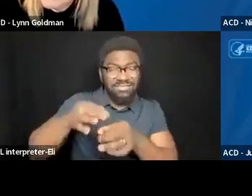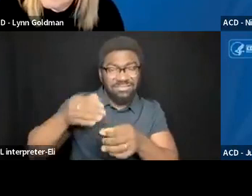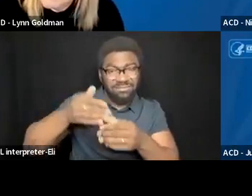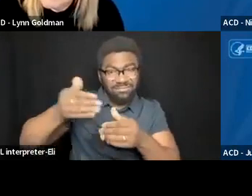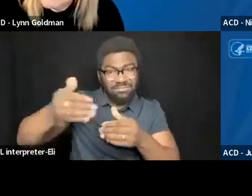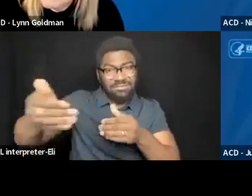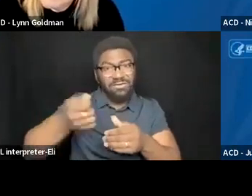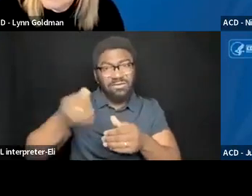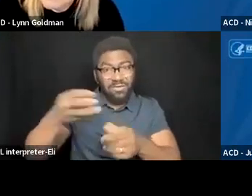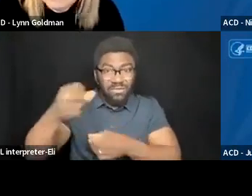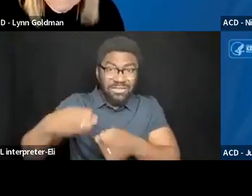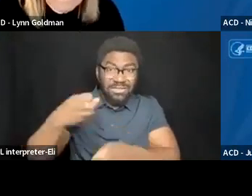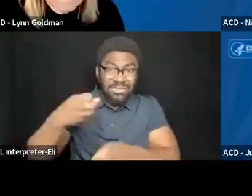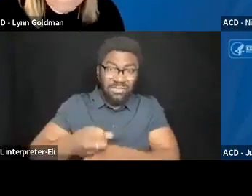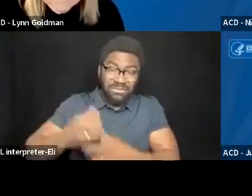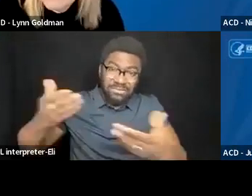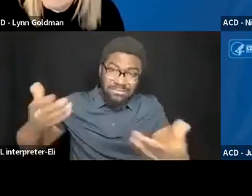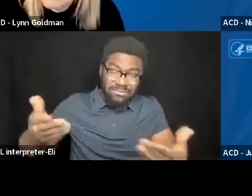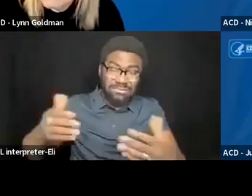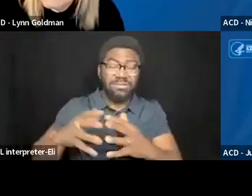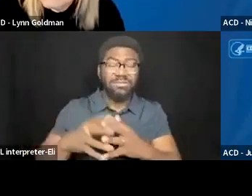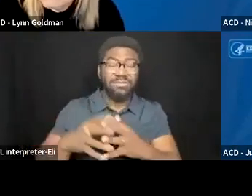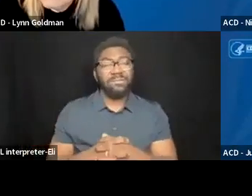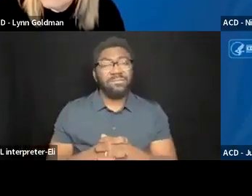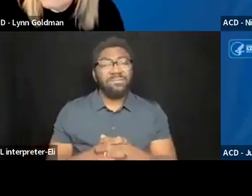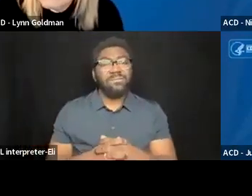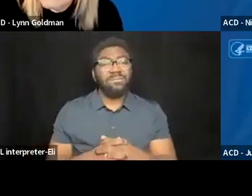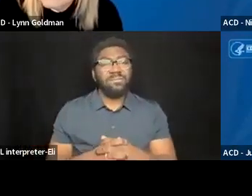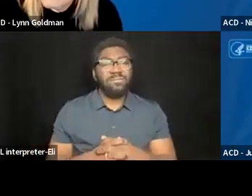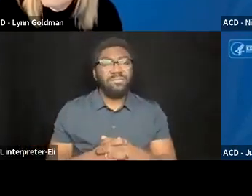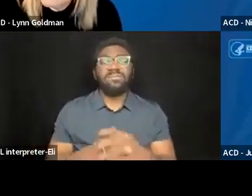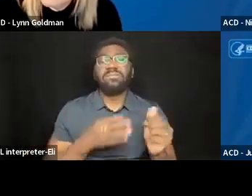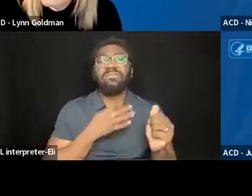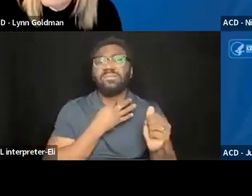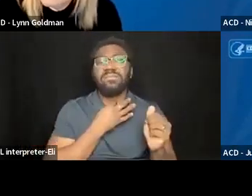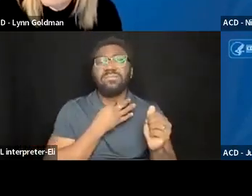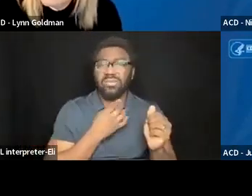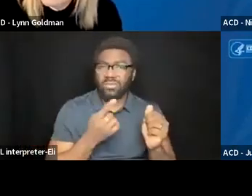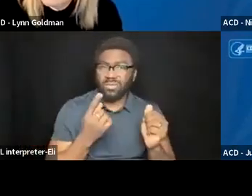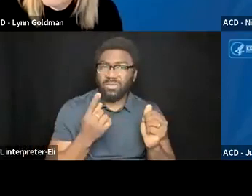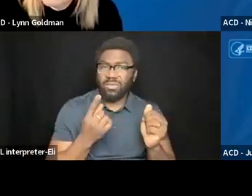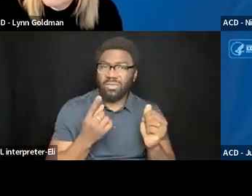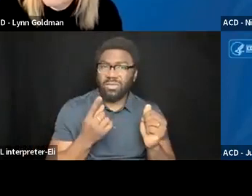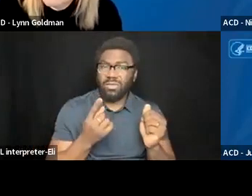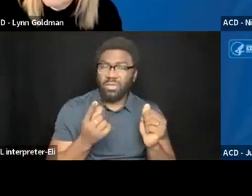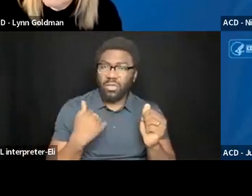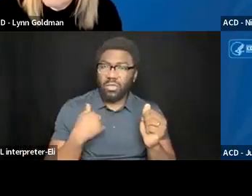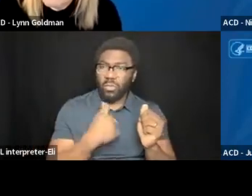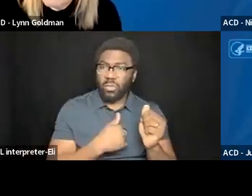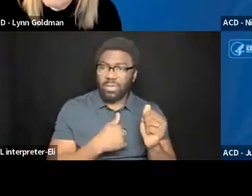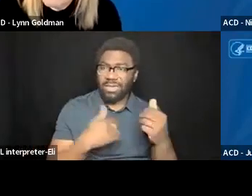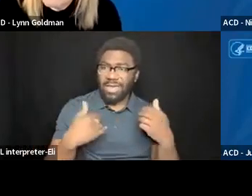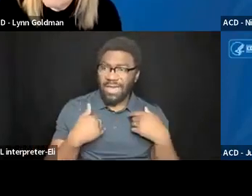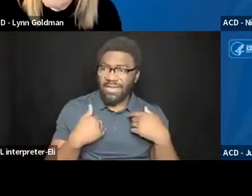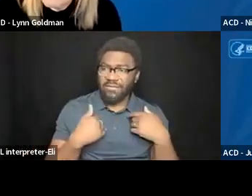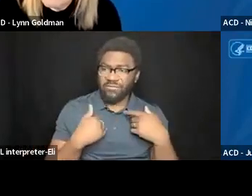And is there a way to make the CDC response more bulletproof?